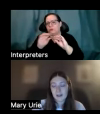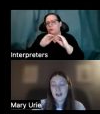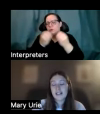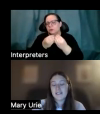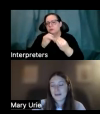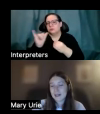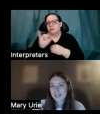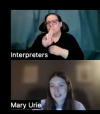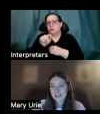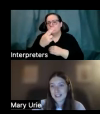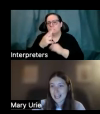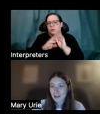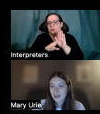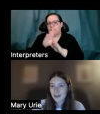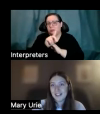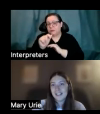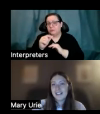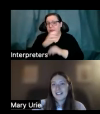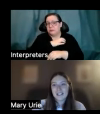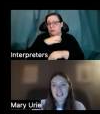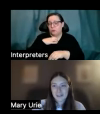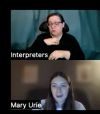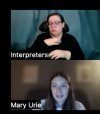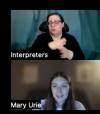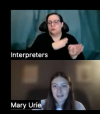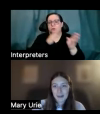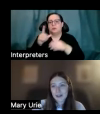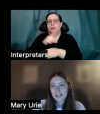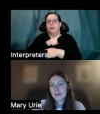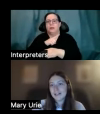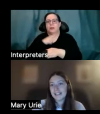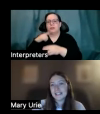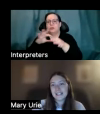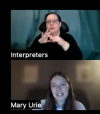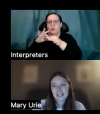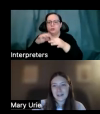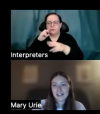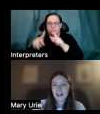Utah Developmental Disabilities Council, the legislative Coalition for people with disabilities, the Disability Law